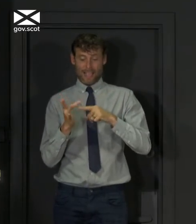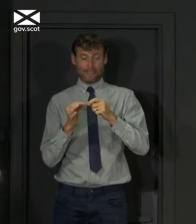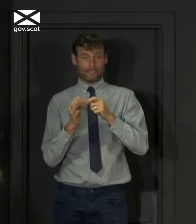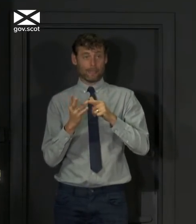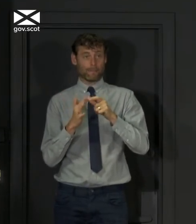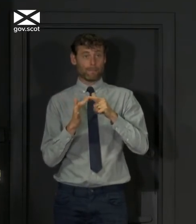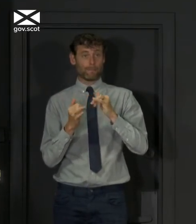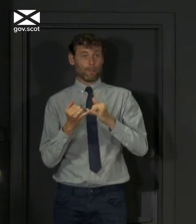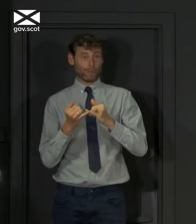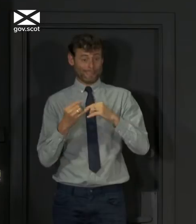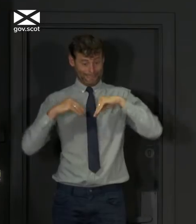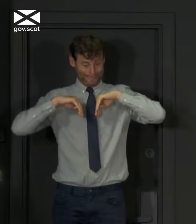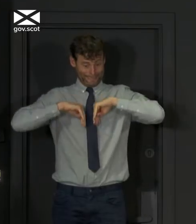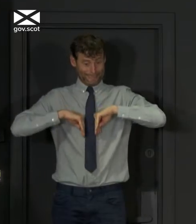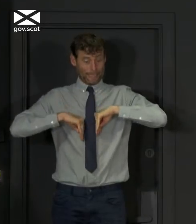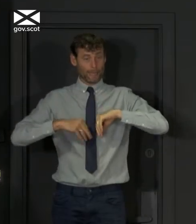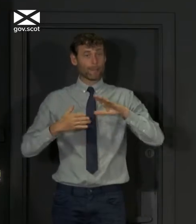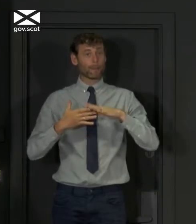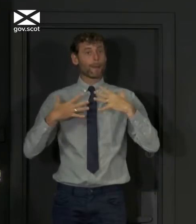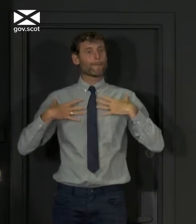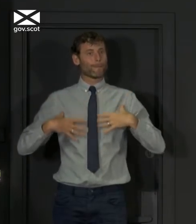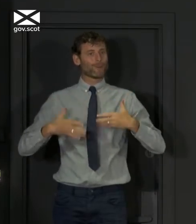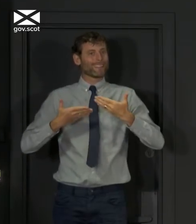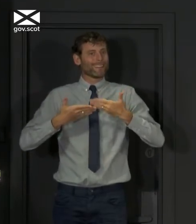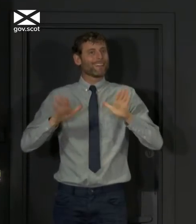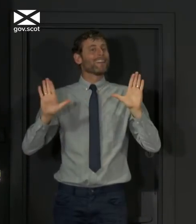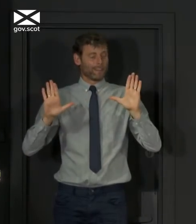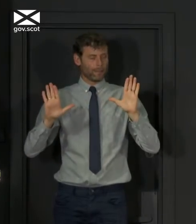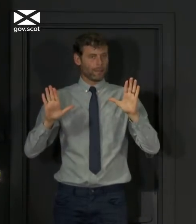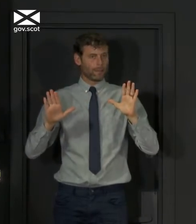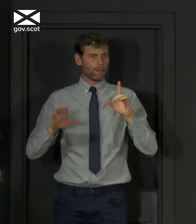immune response gives you any protection and if it does, for how long. So there is a kind